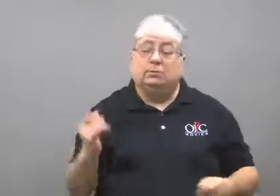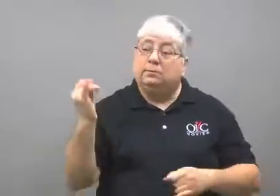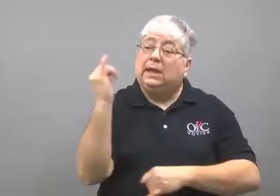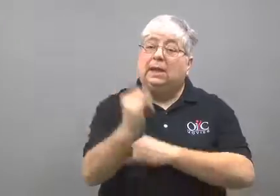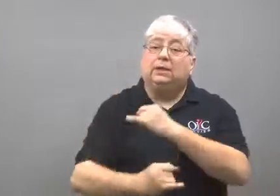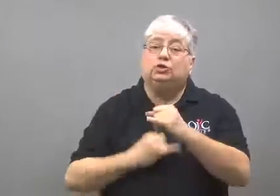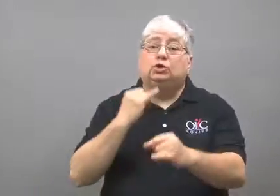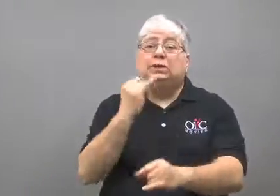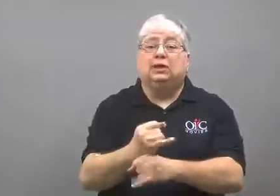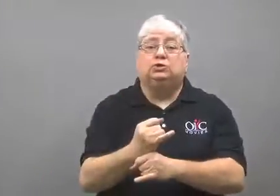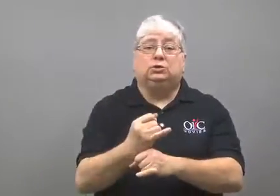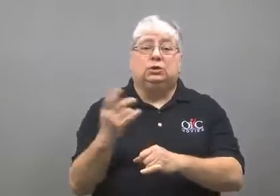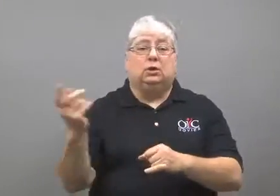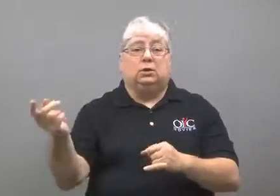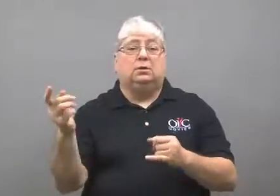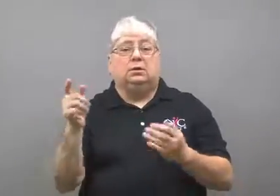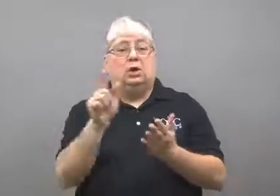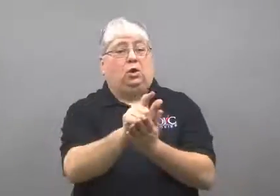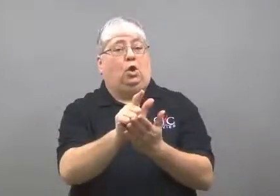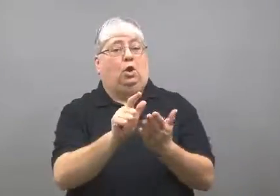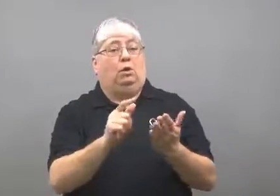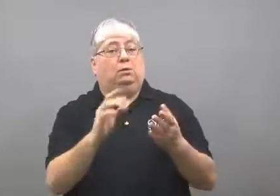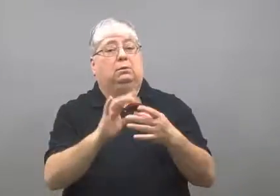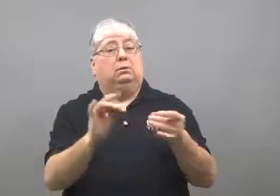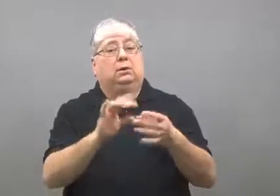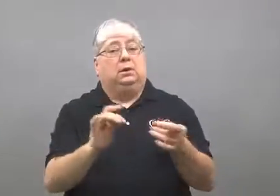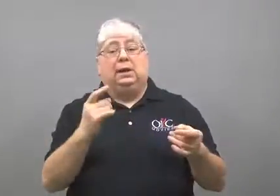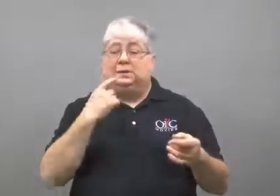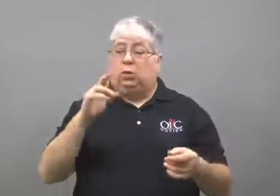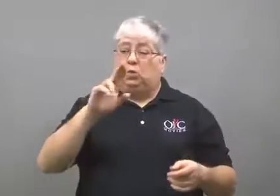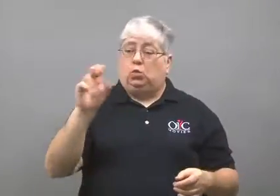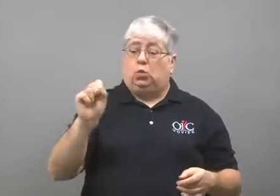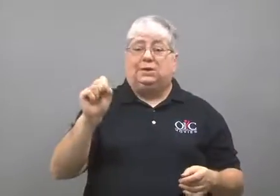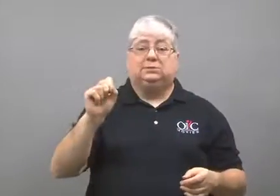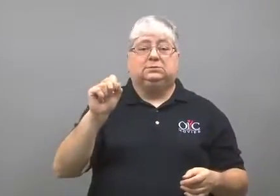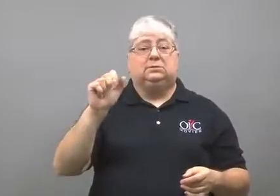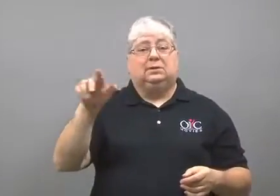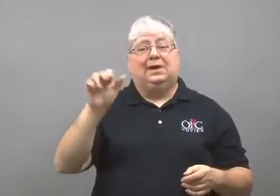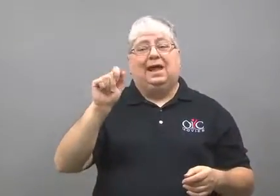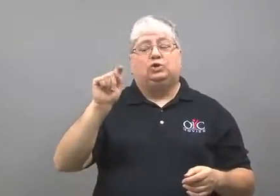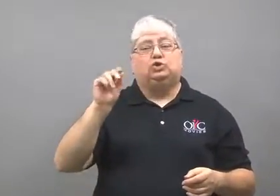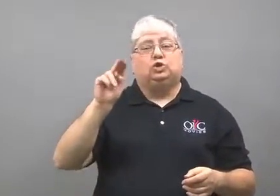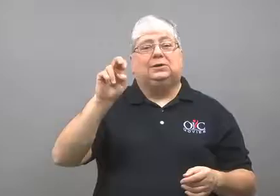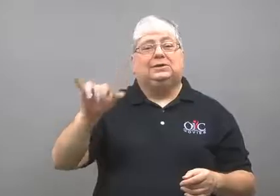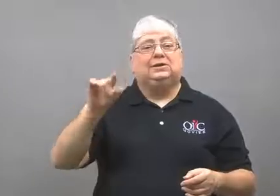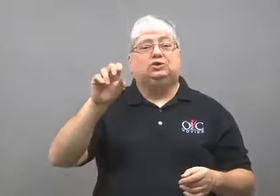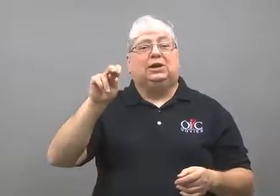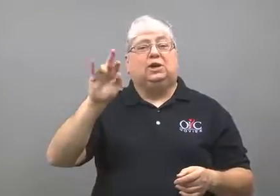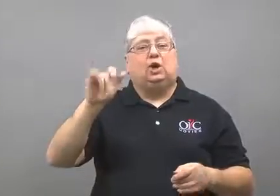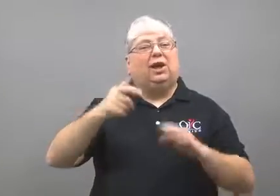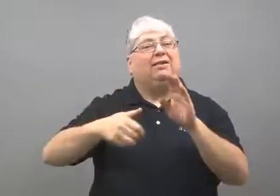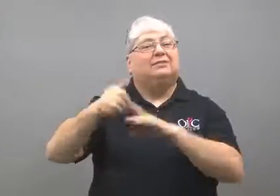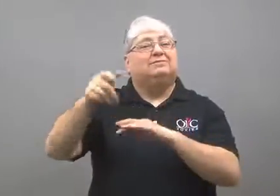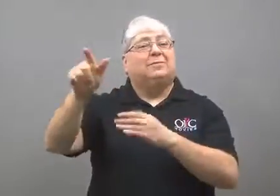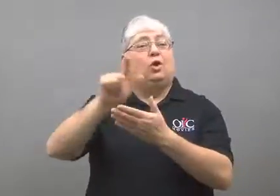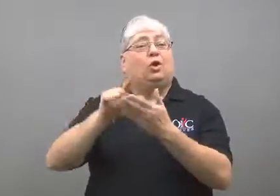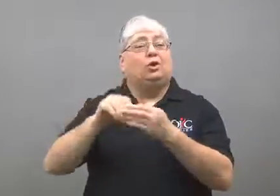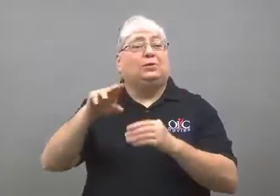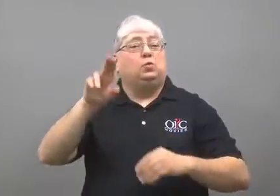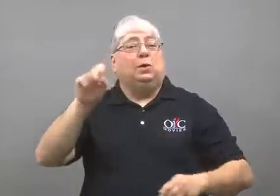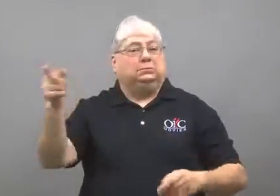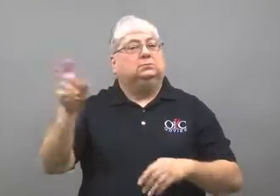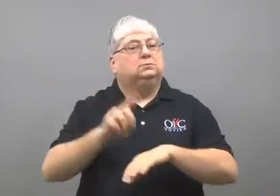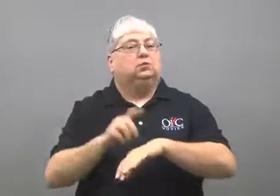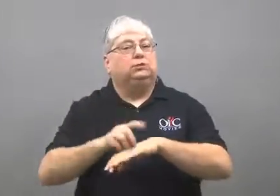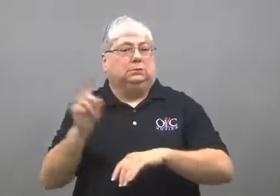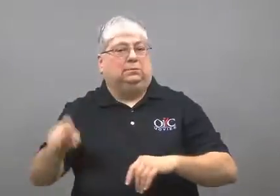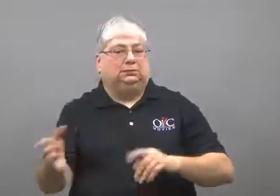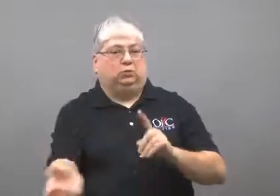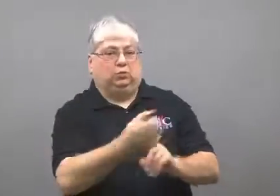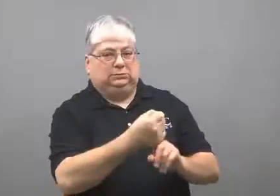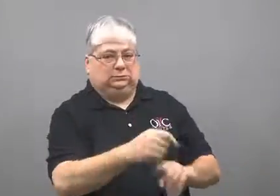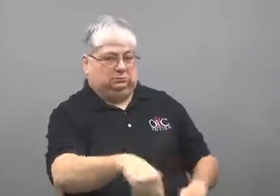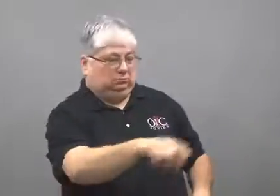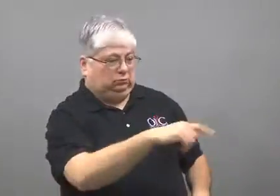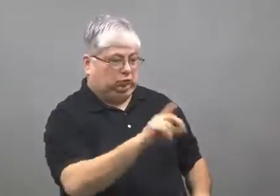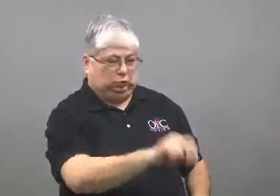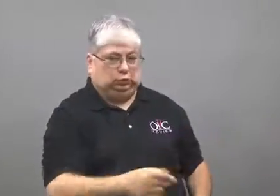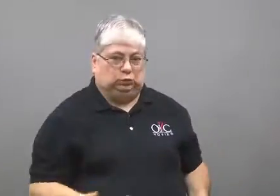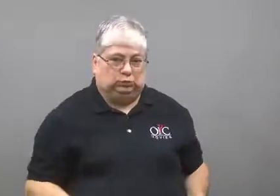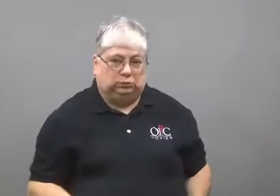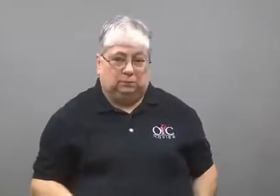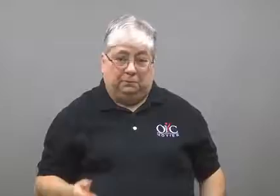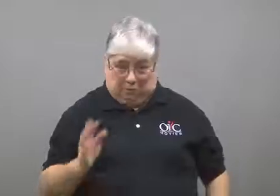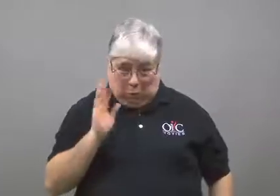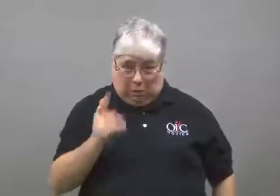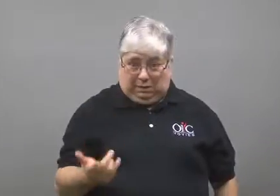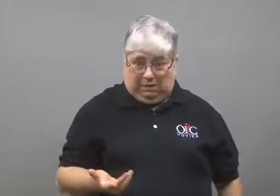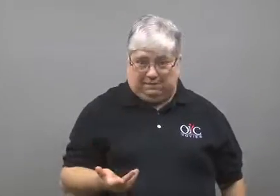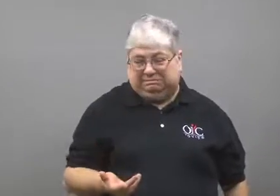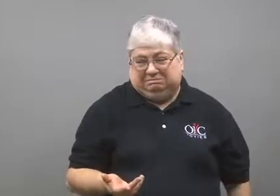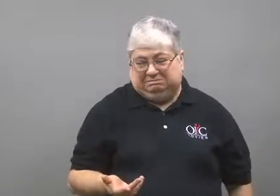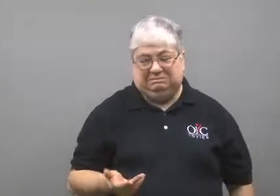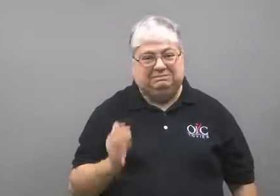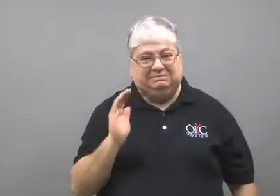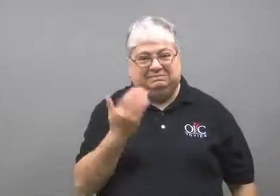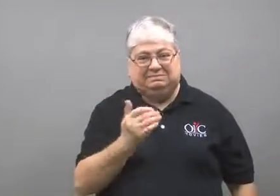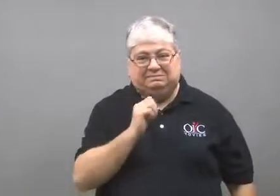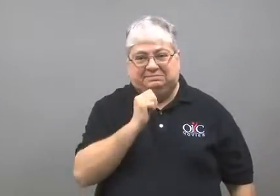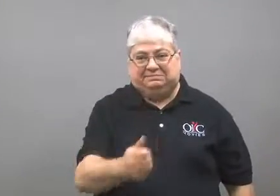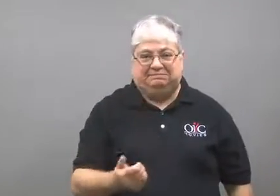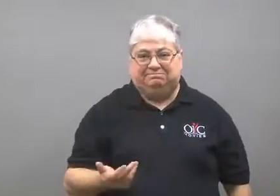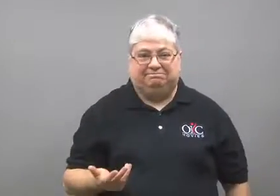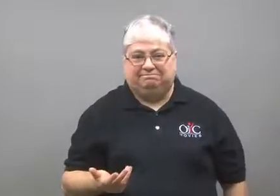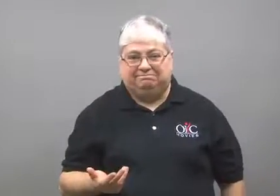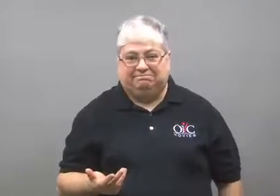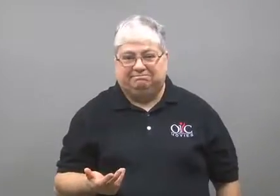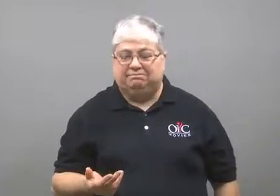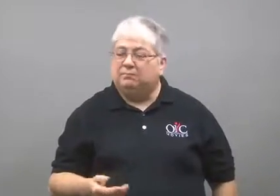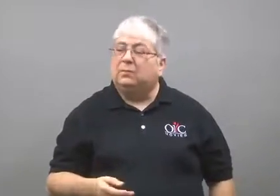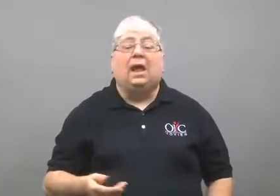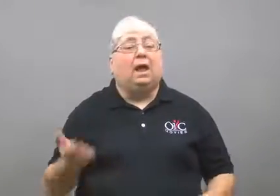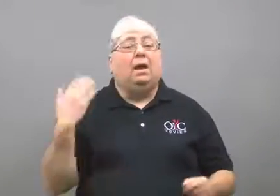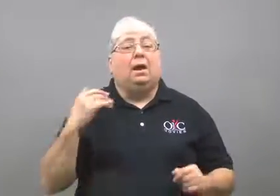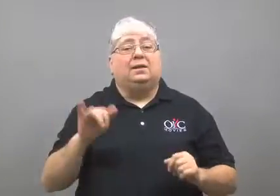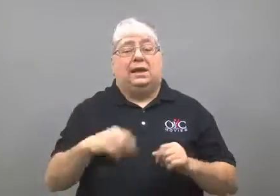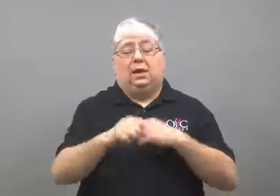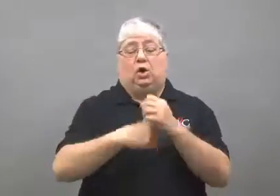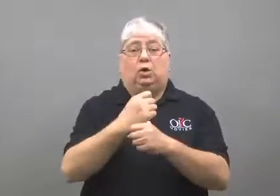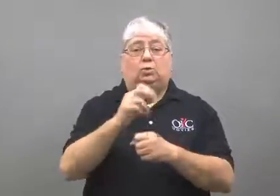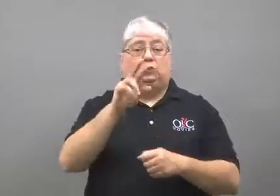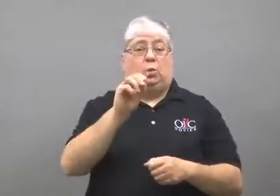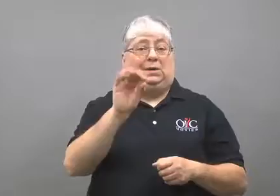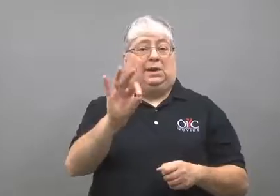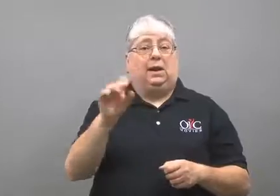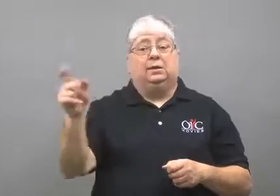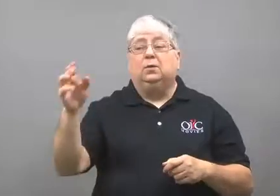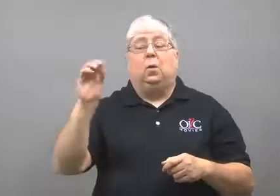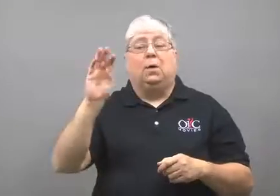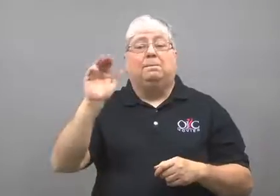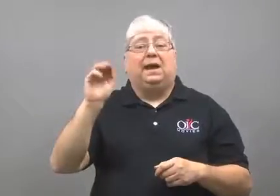According to international law, the U.S. Attorney General is responsible for charging them.